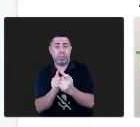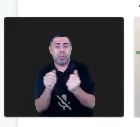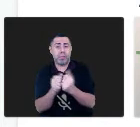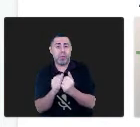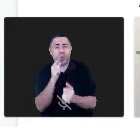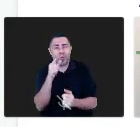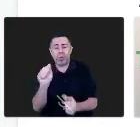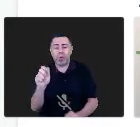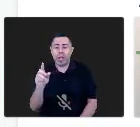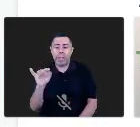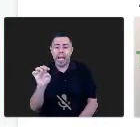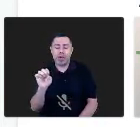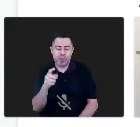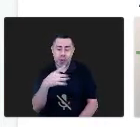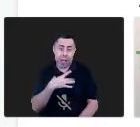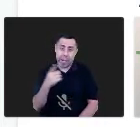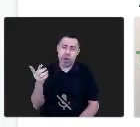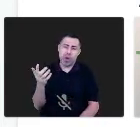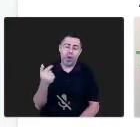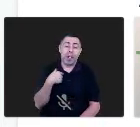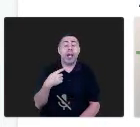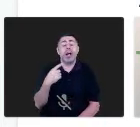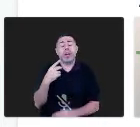them calls on purpose um you can say hey we can get a zoom but we can turn off the video you can